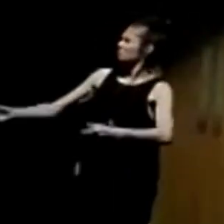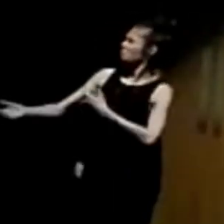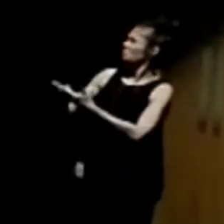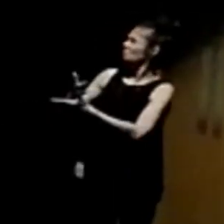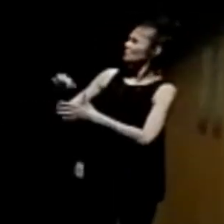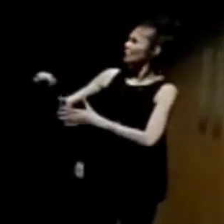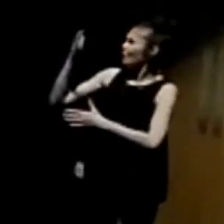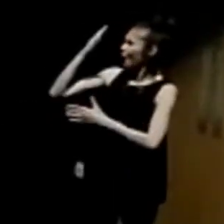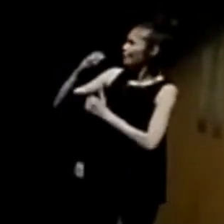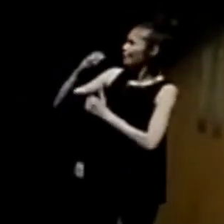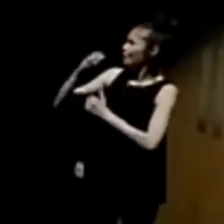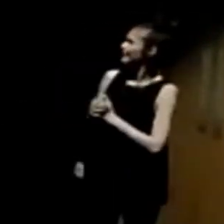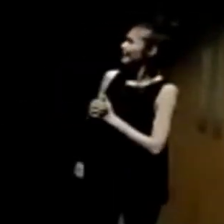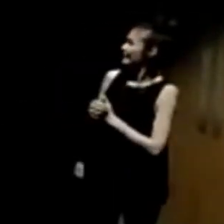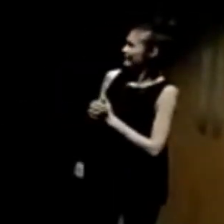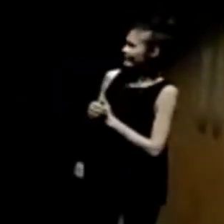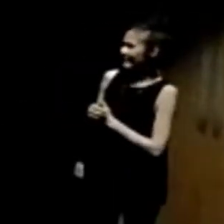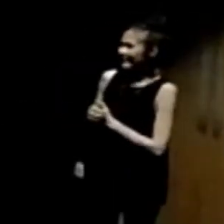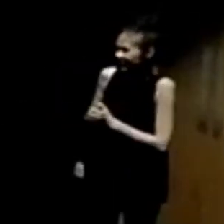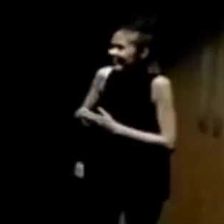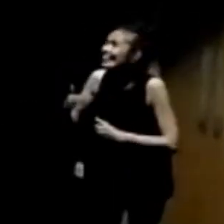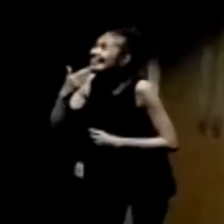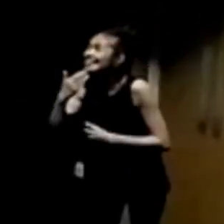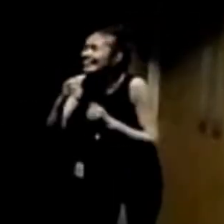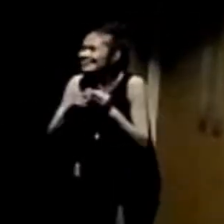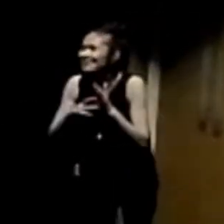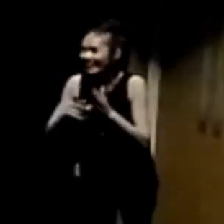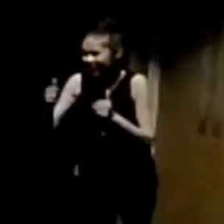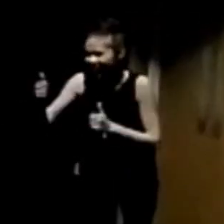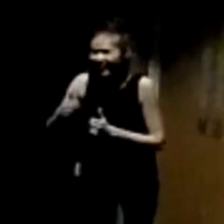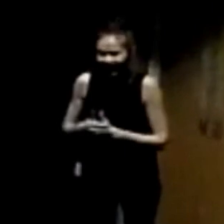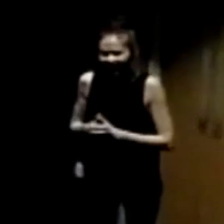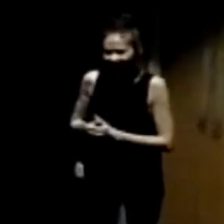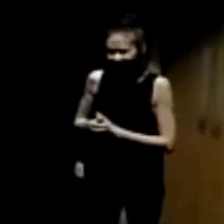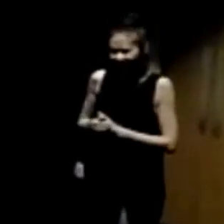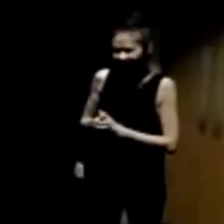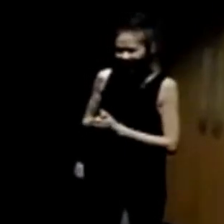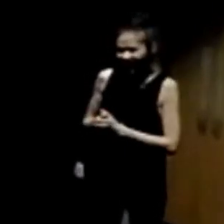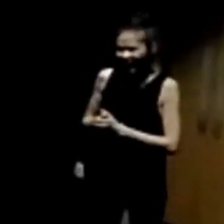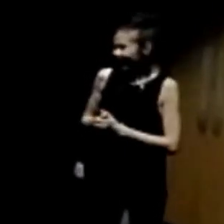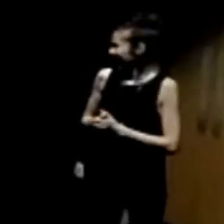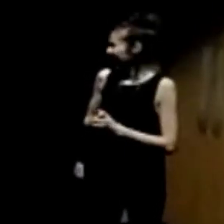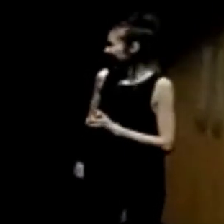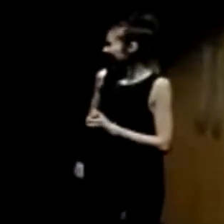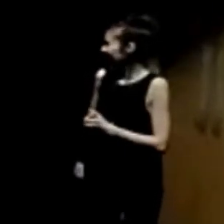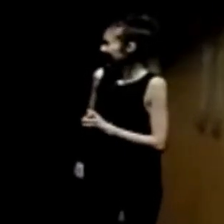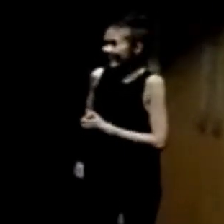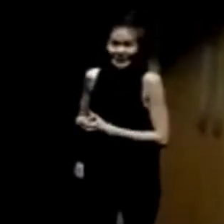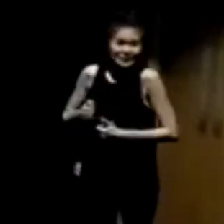Are you wearing lemon? Yeah, thanks Ben. LAUGHTER Oh.